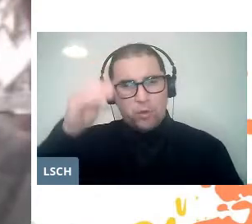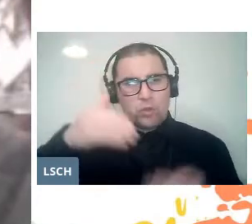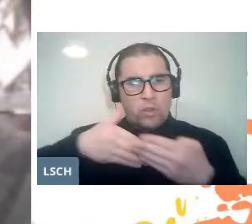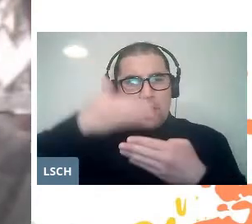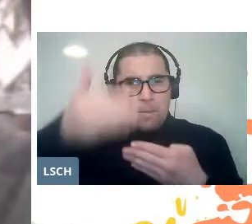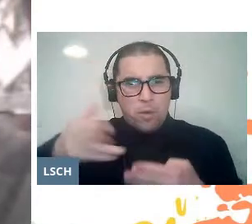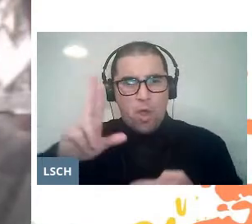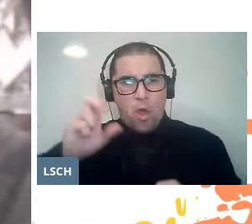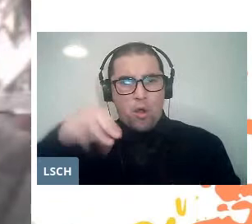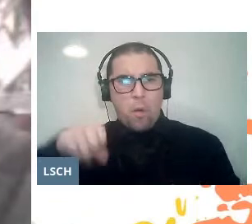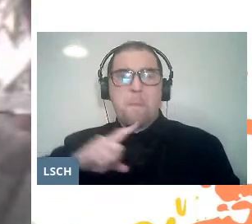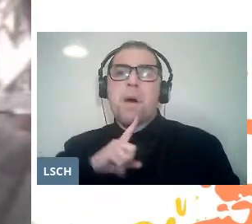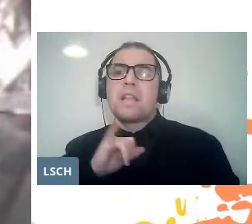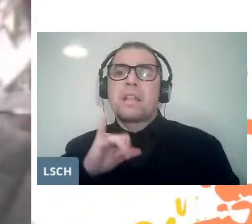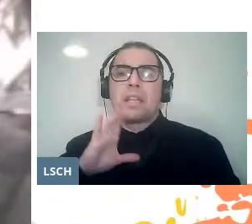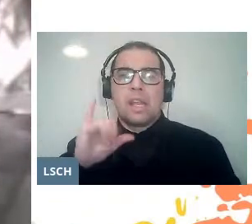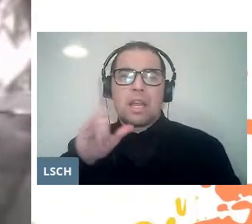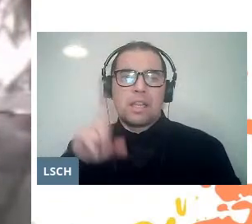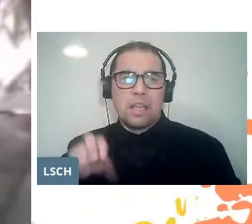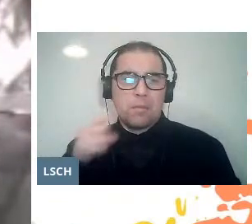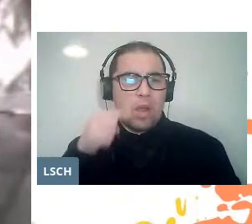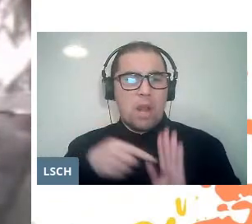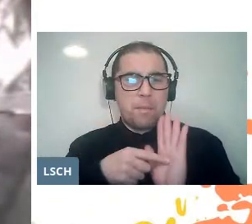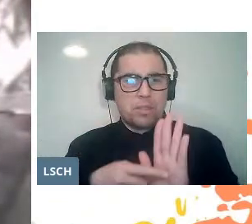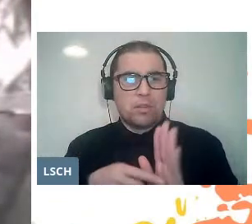He said of the symphony,